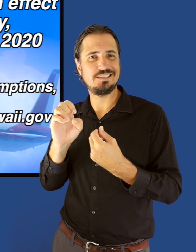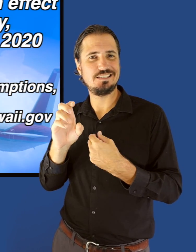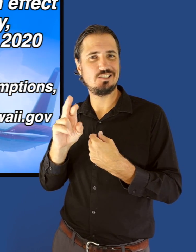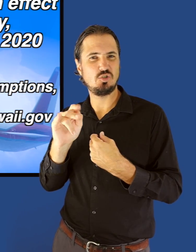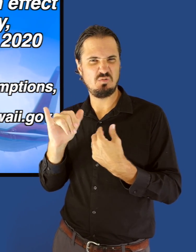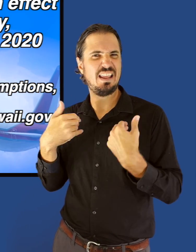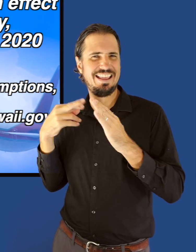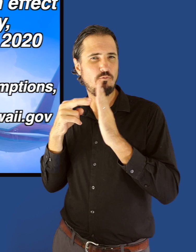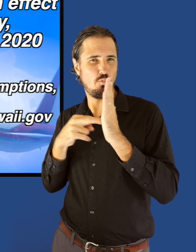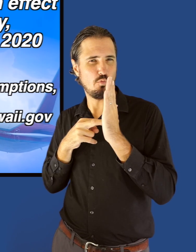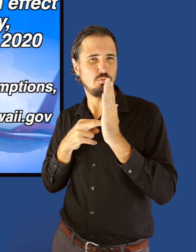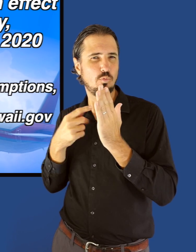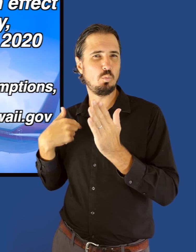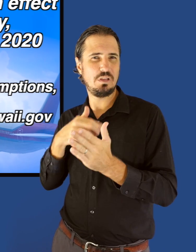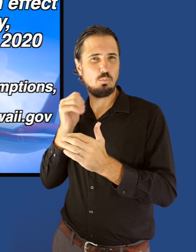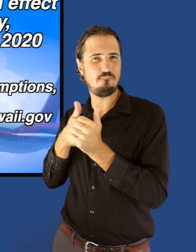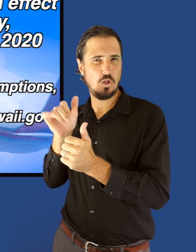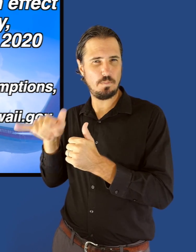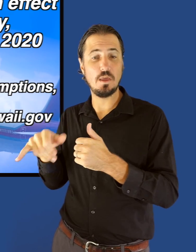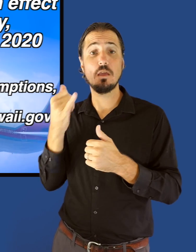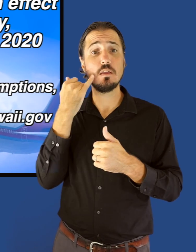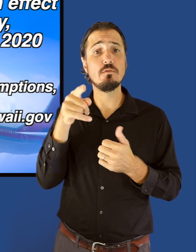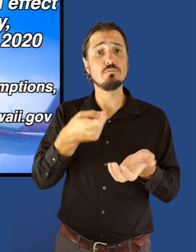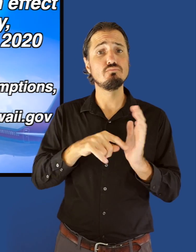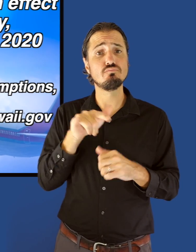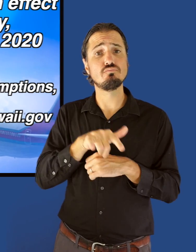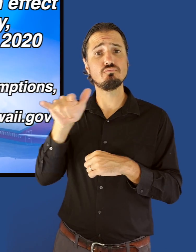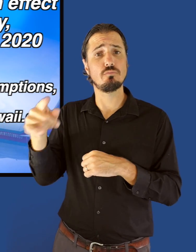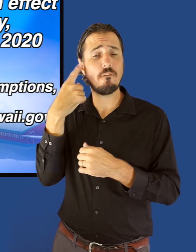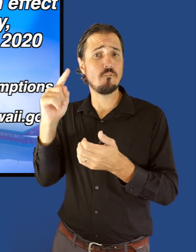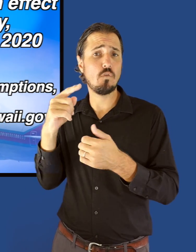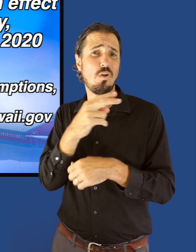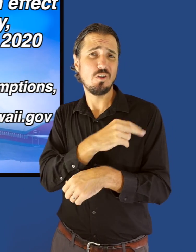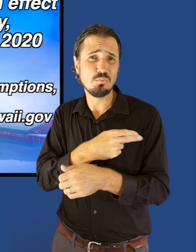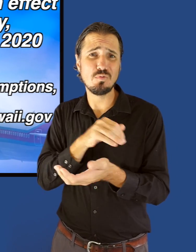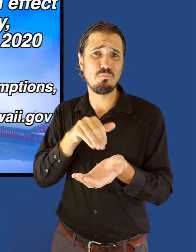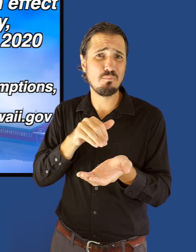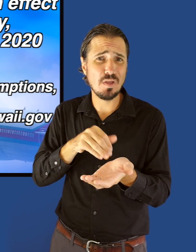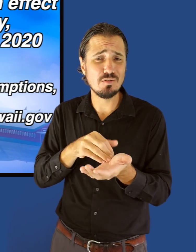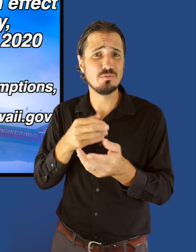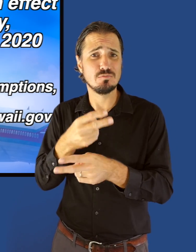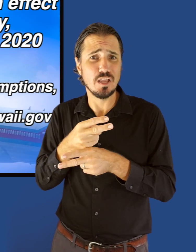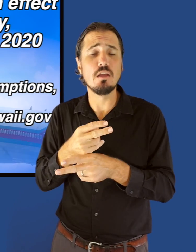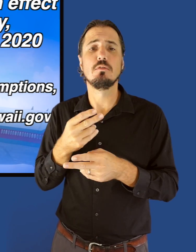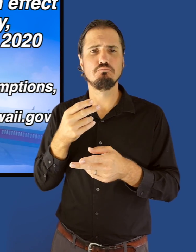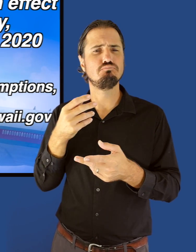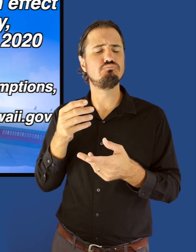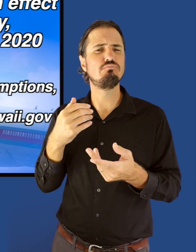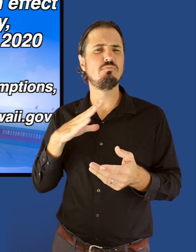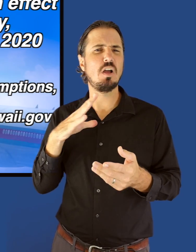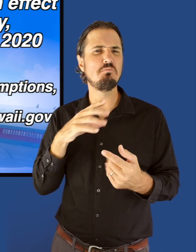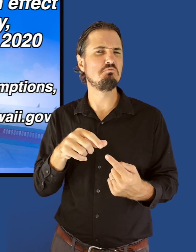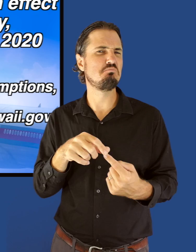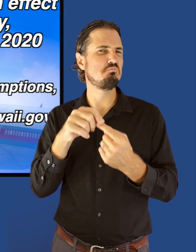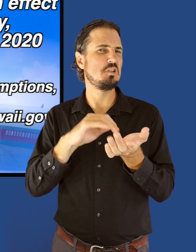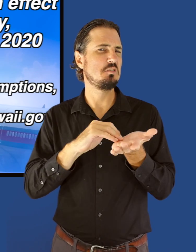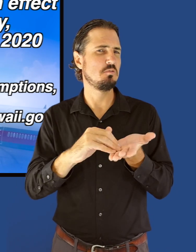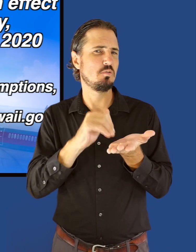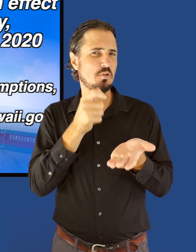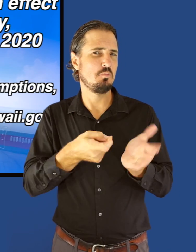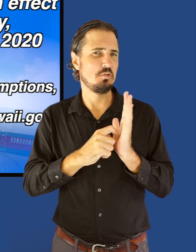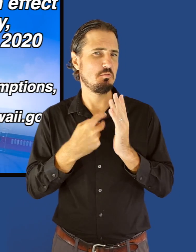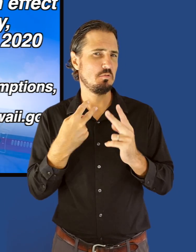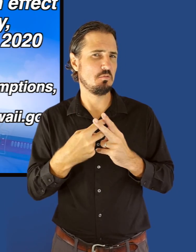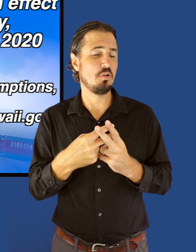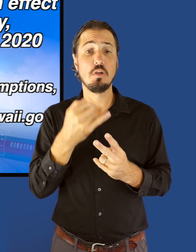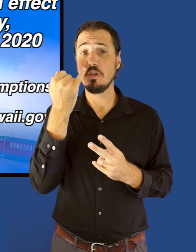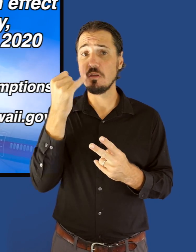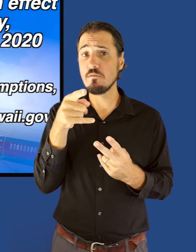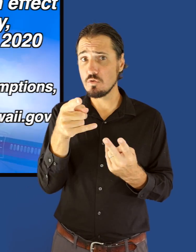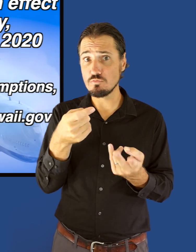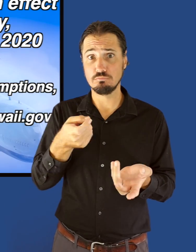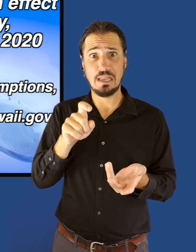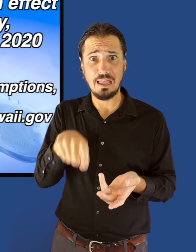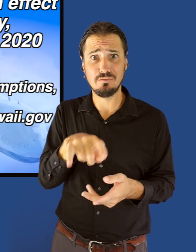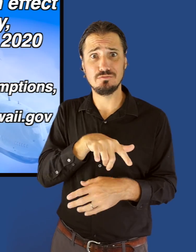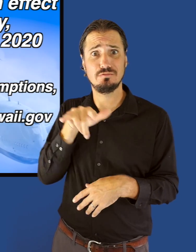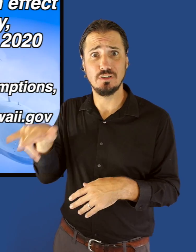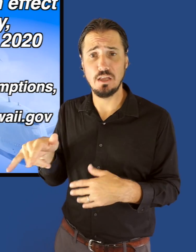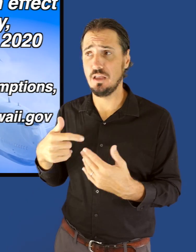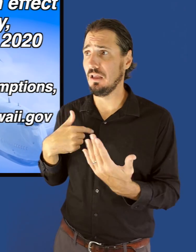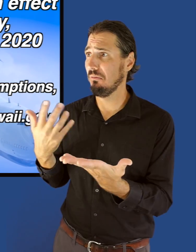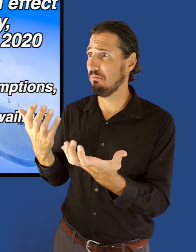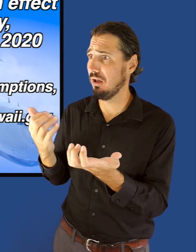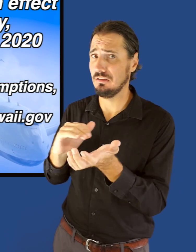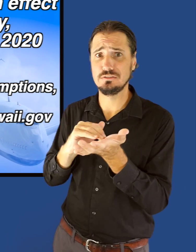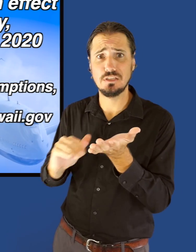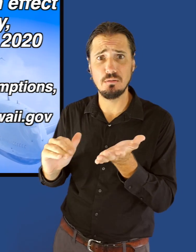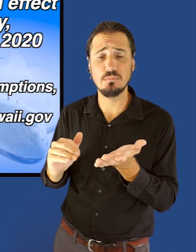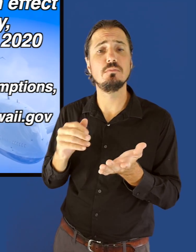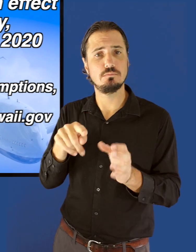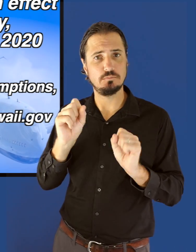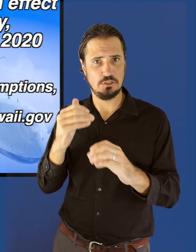need to travel off island for medical care will be allowed an exemption. If you must travel interisland during the mandatory quarantine period and feel you qualify for an exemption, please email covidexemption@hawaii.gov. Again, for questions on quarantine exemptions, please email covidexemption@hawaii.gov.